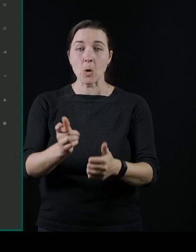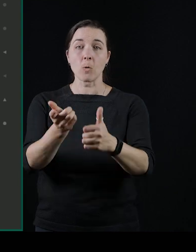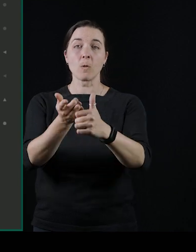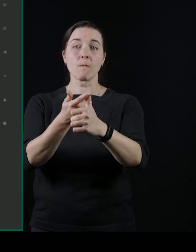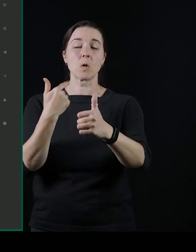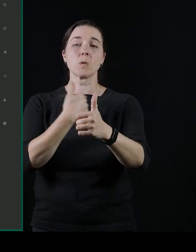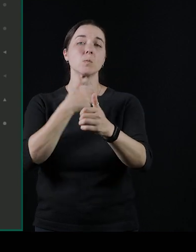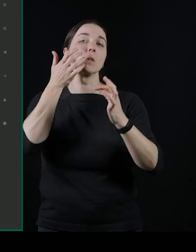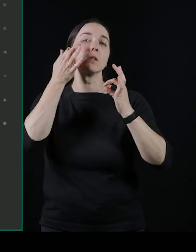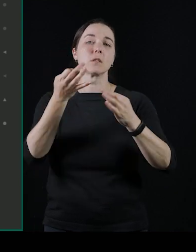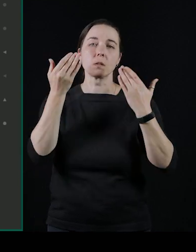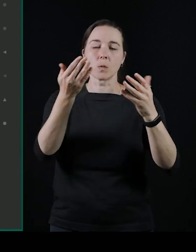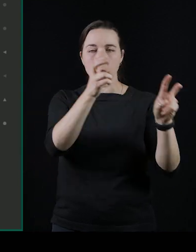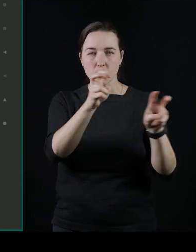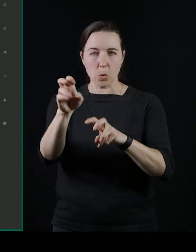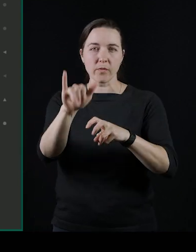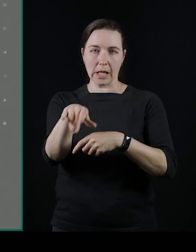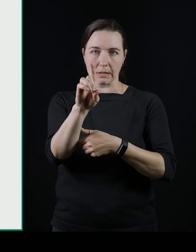First we chose to move the databases.